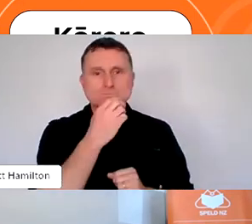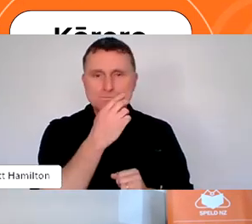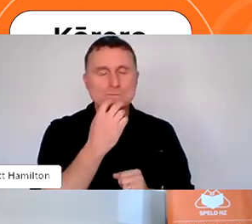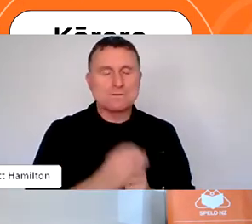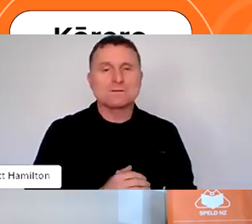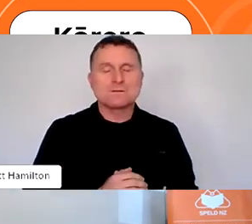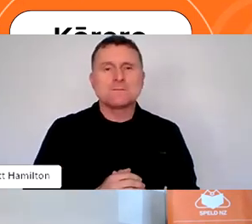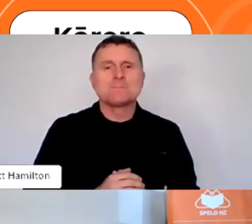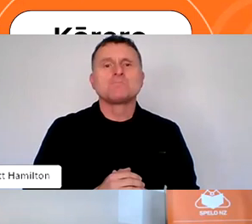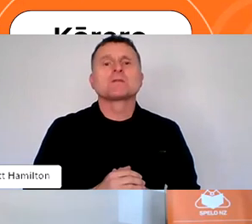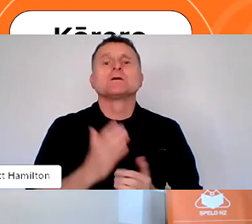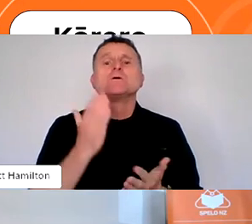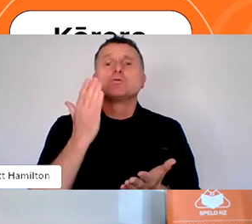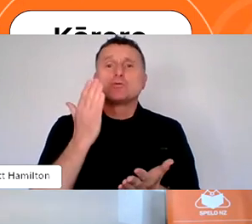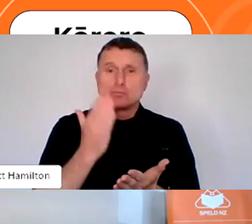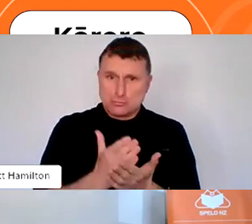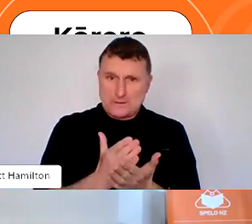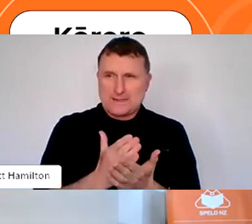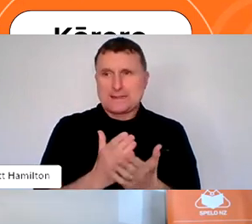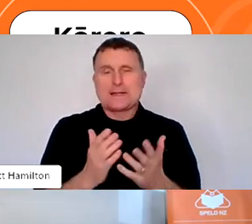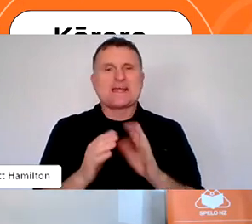And really that universal design for learning. It's been around